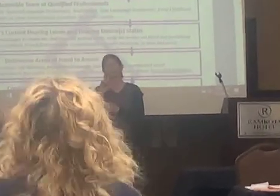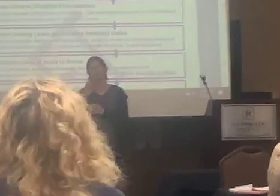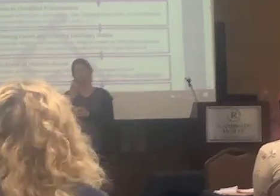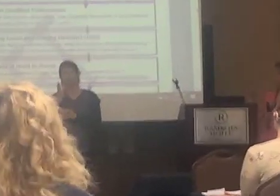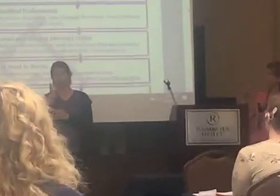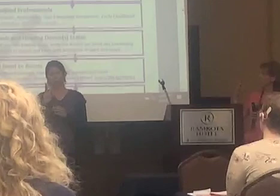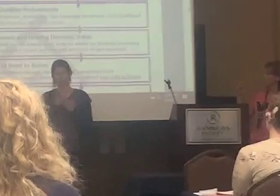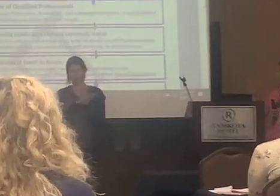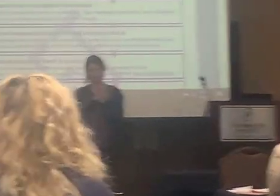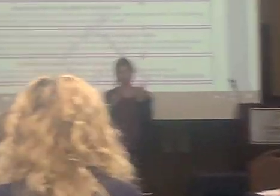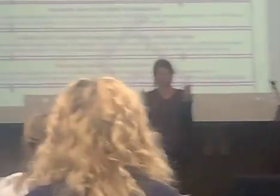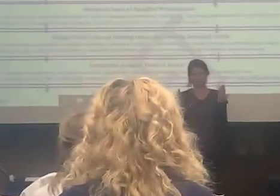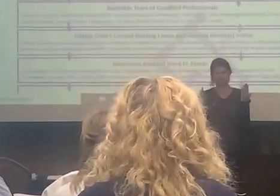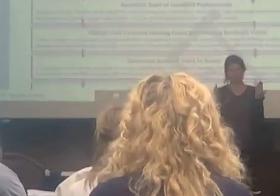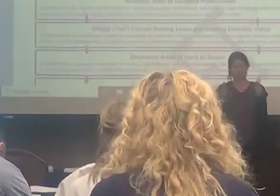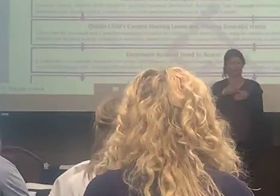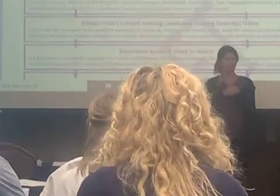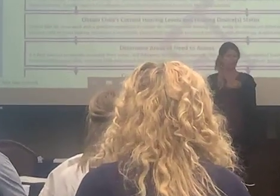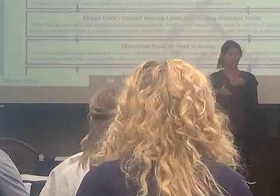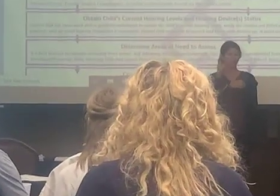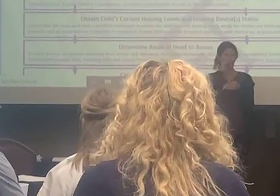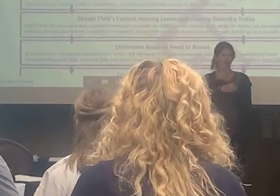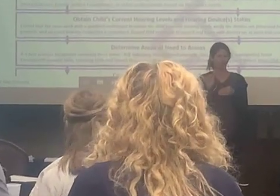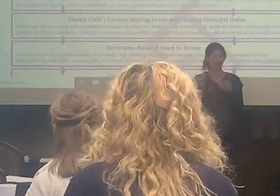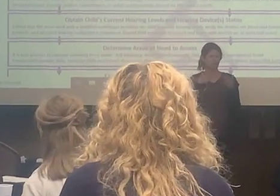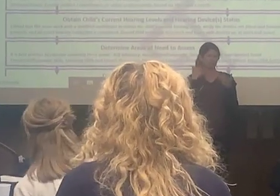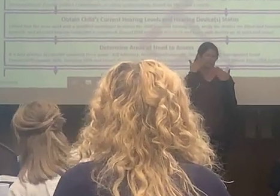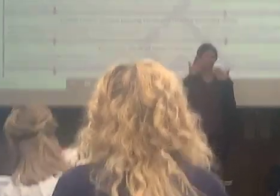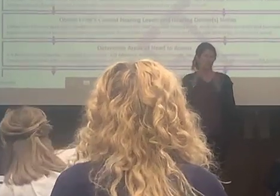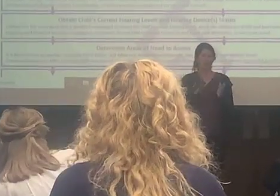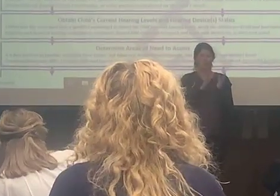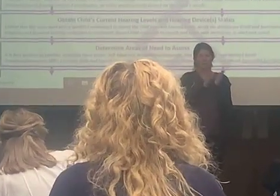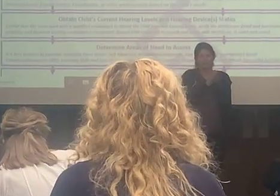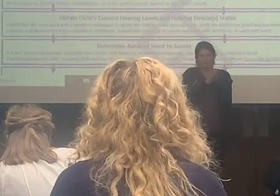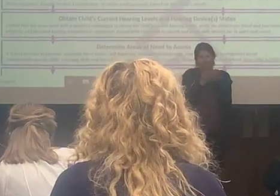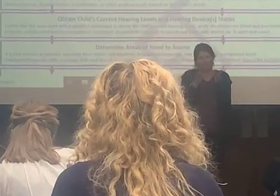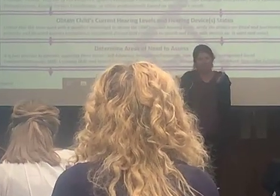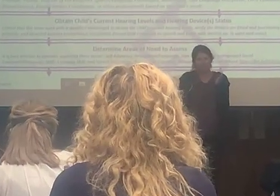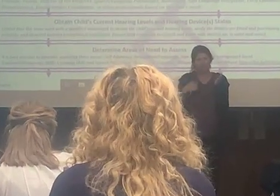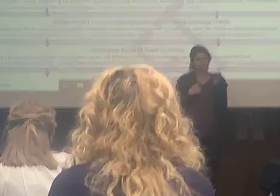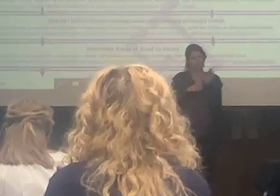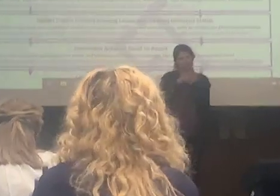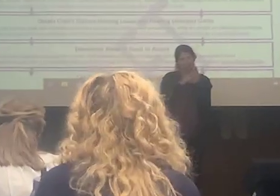yourself